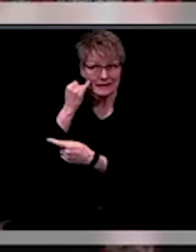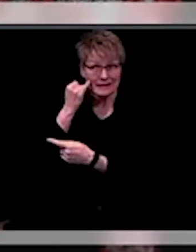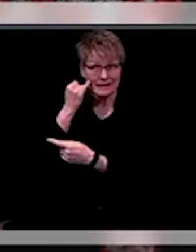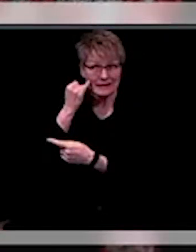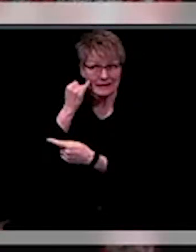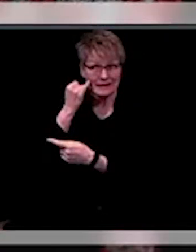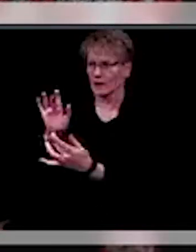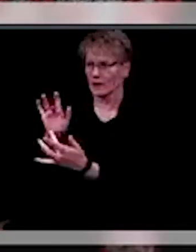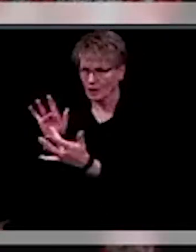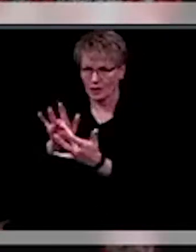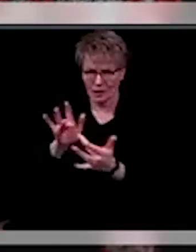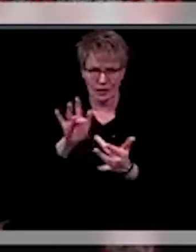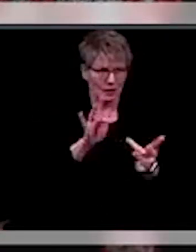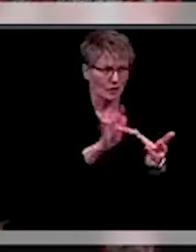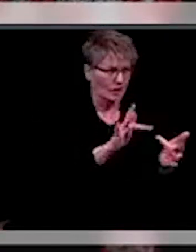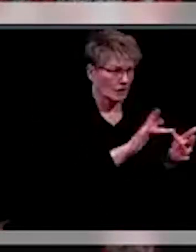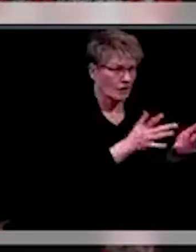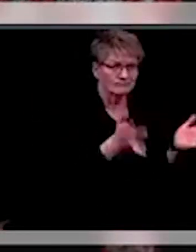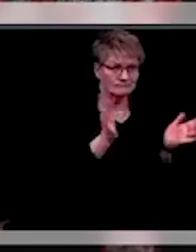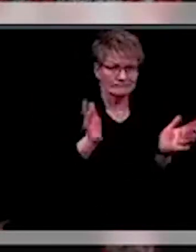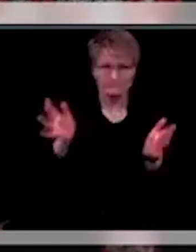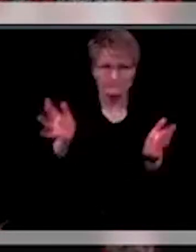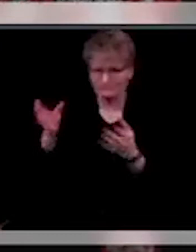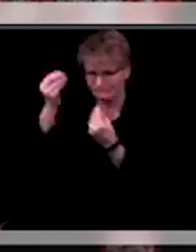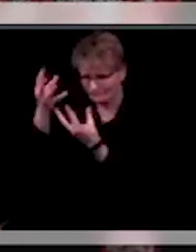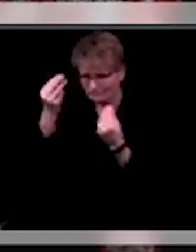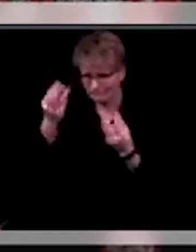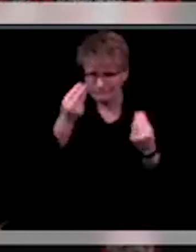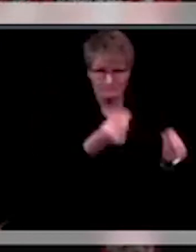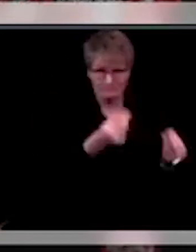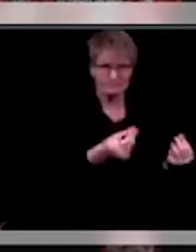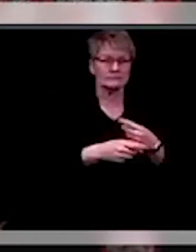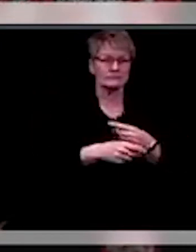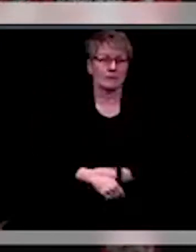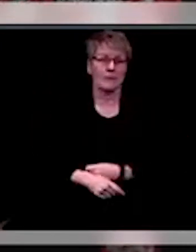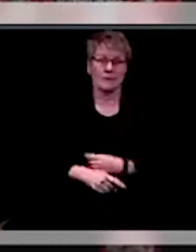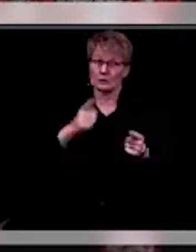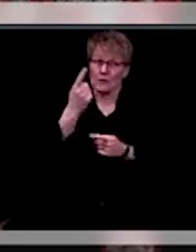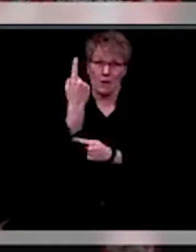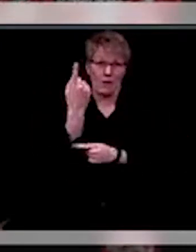we can only do that to a certain extent right now. Our staff are having to focus on these